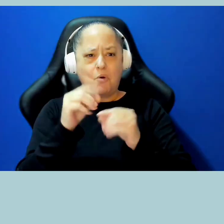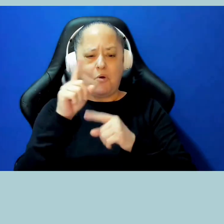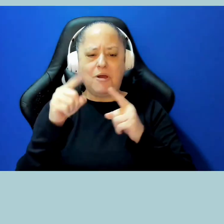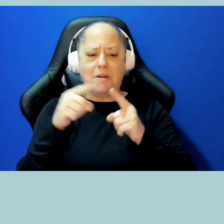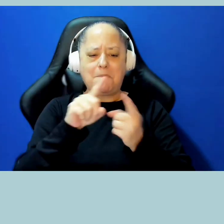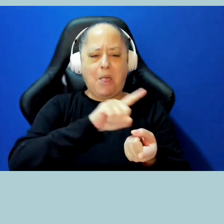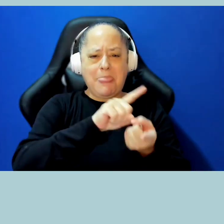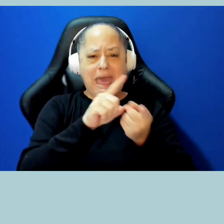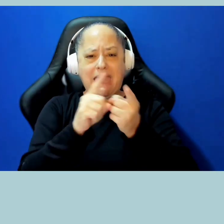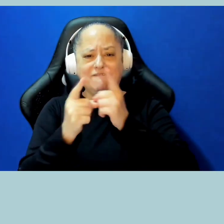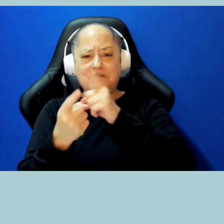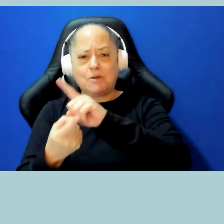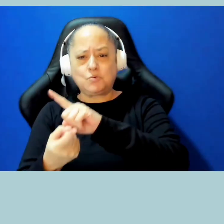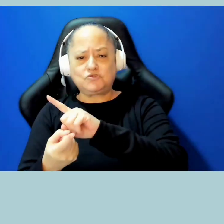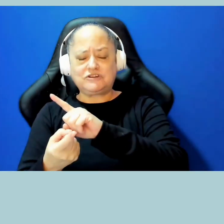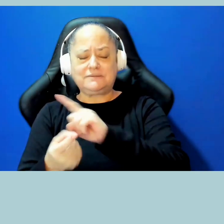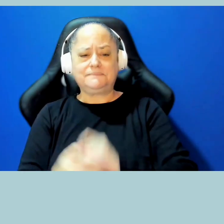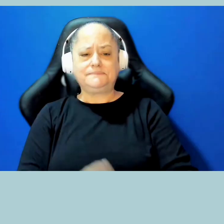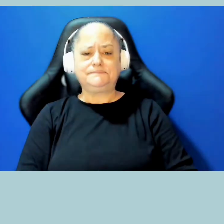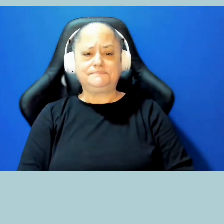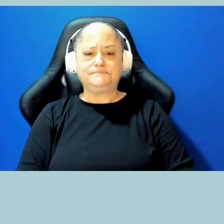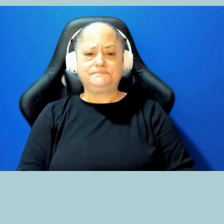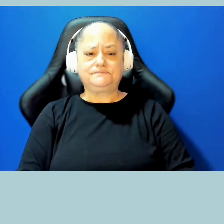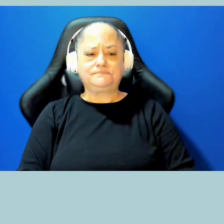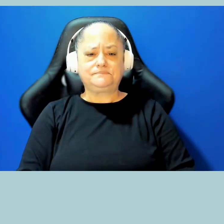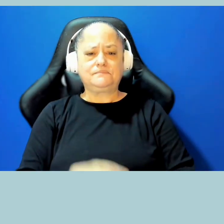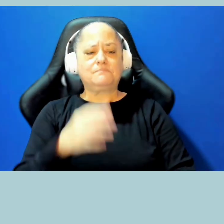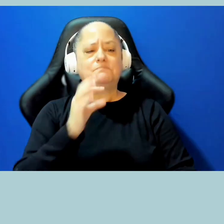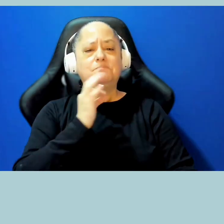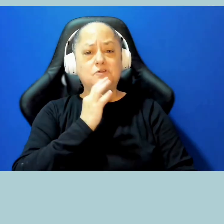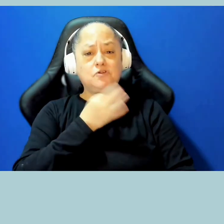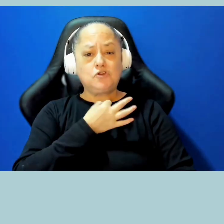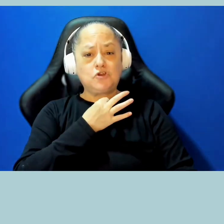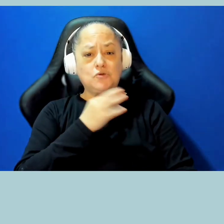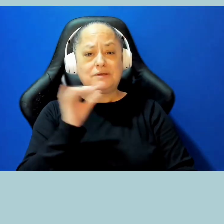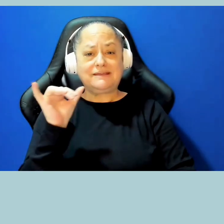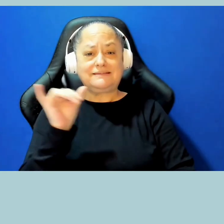And I guess I'm curious also, I'd love to talk a bit